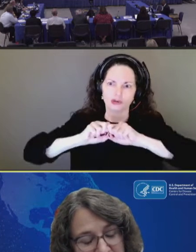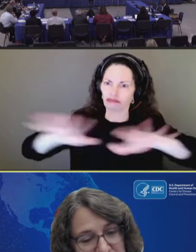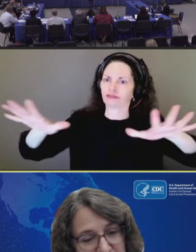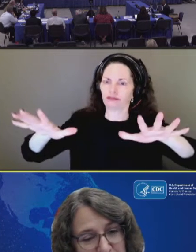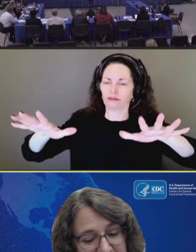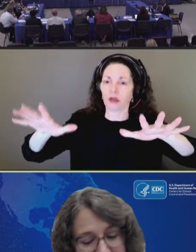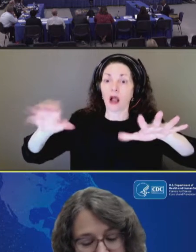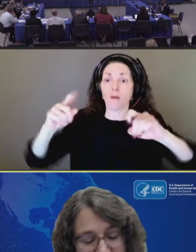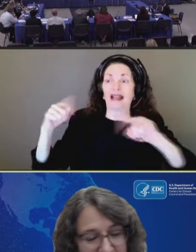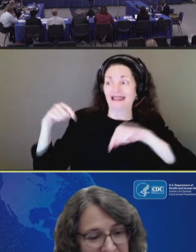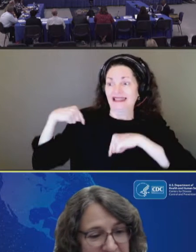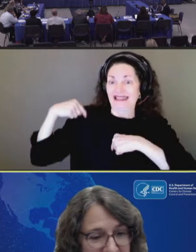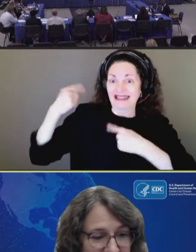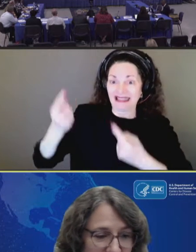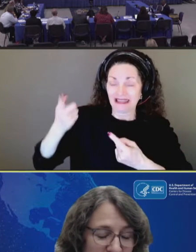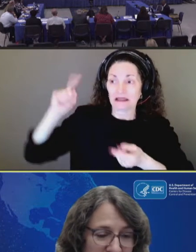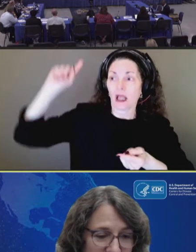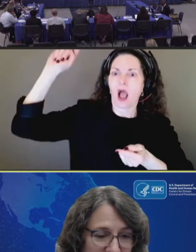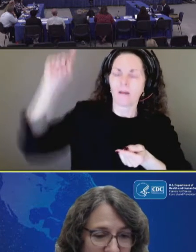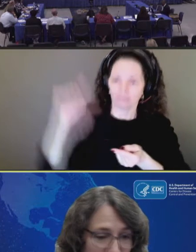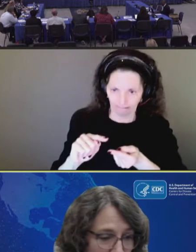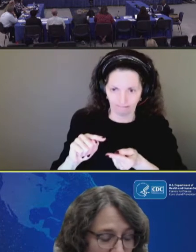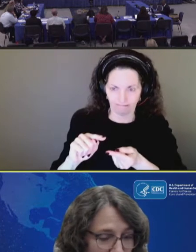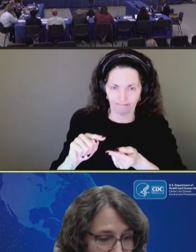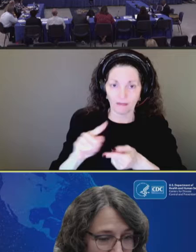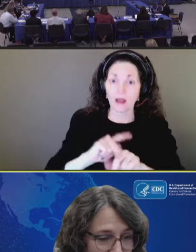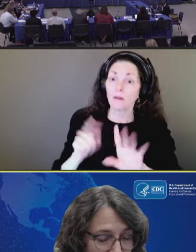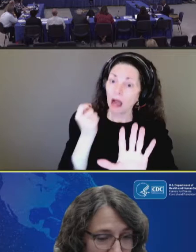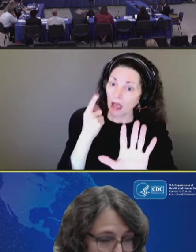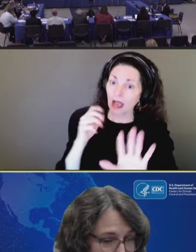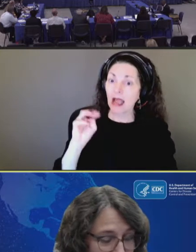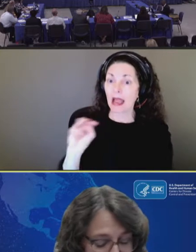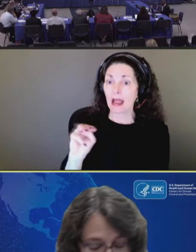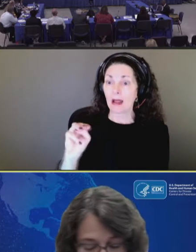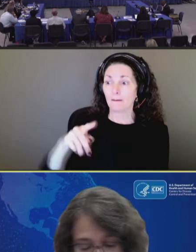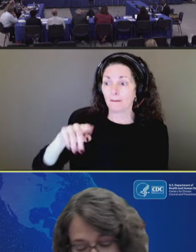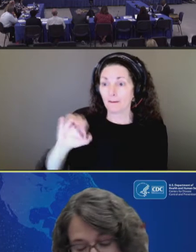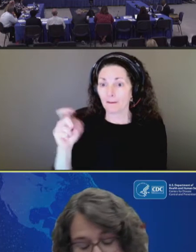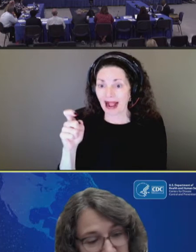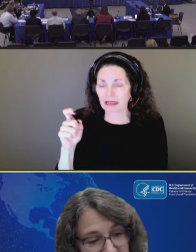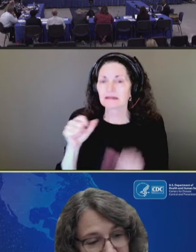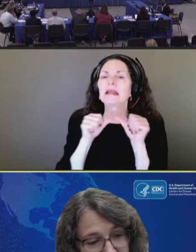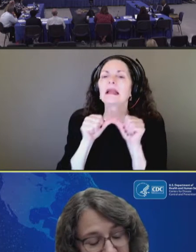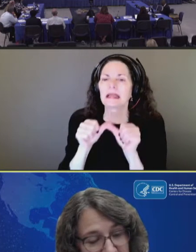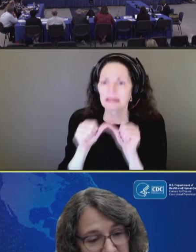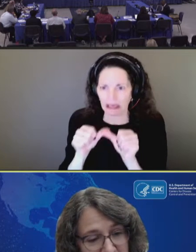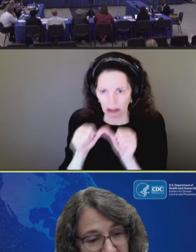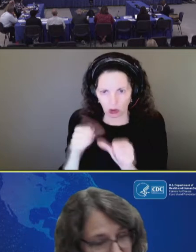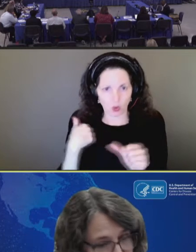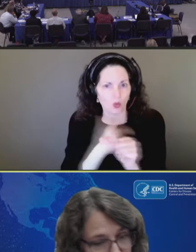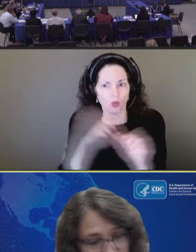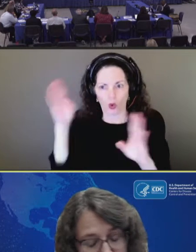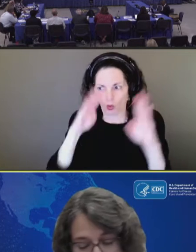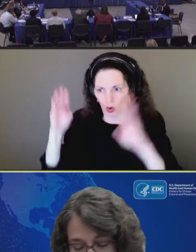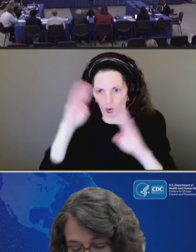clade IIb mpox continues to be an ongoing point of concern. We continue to have cases reported